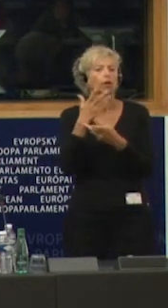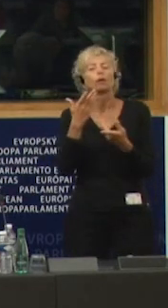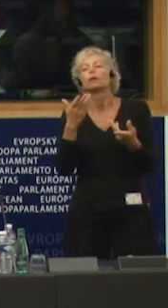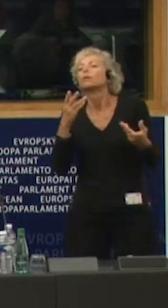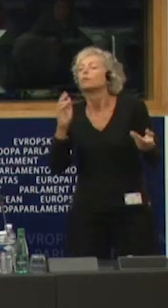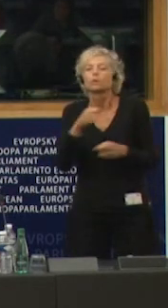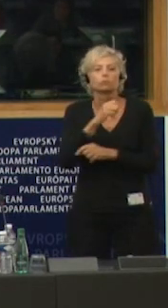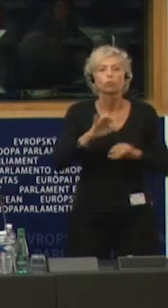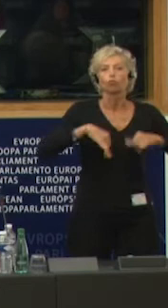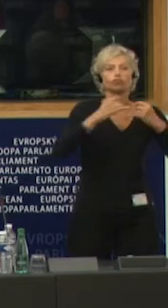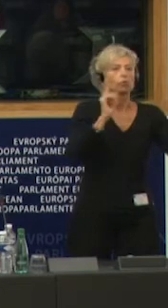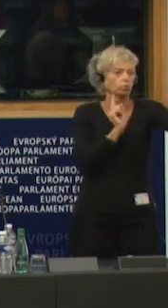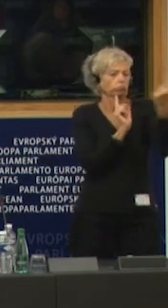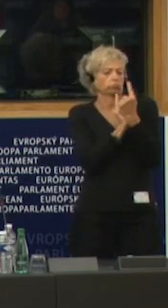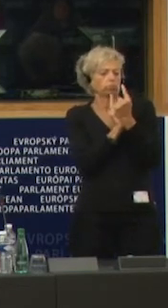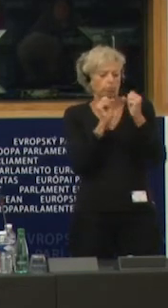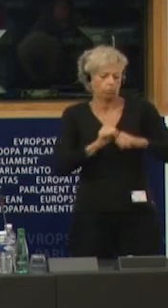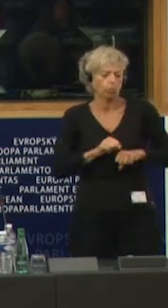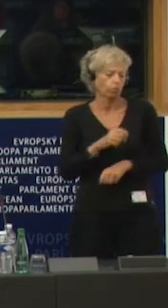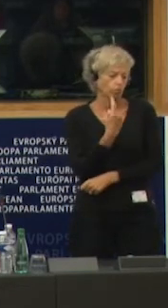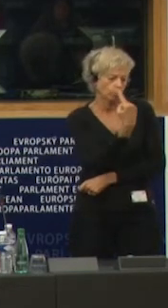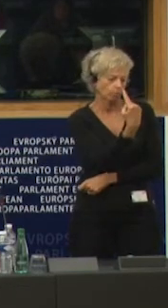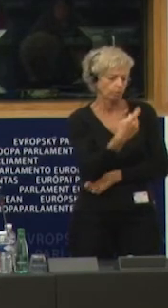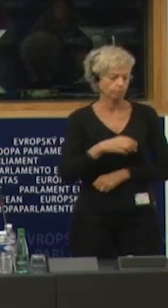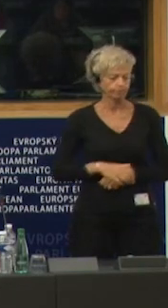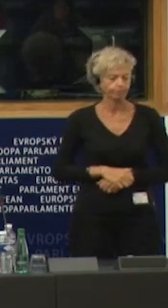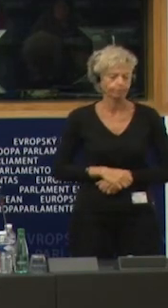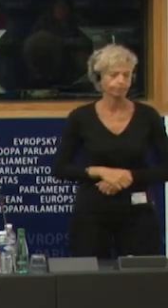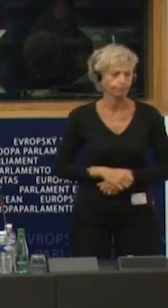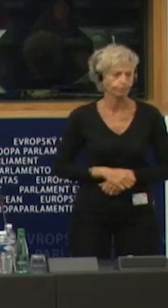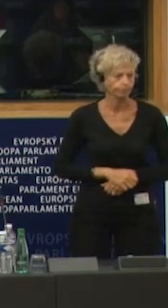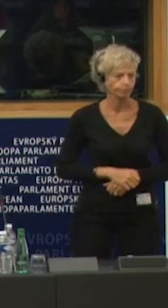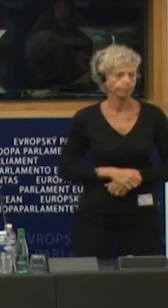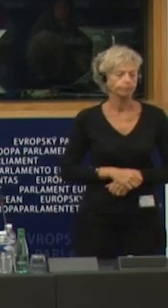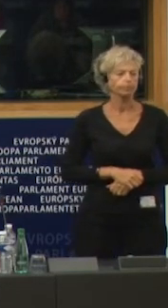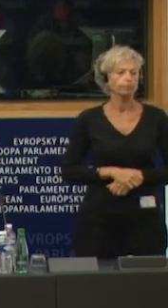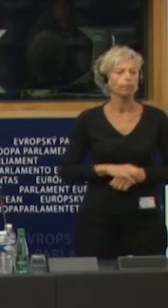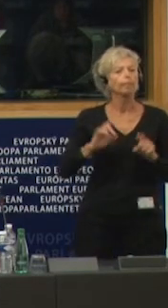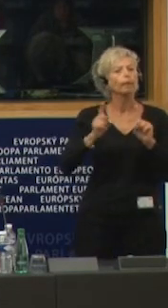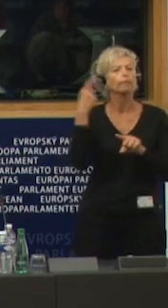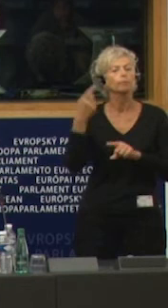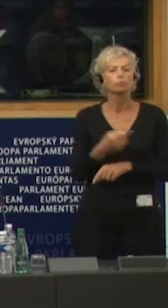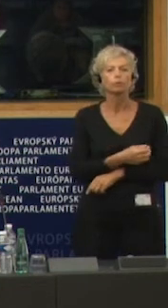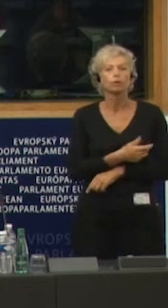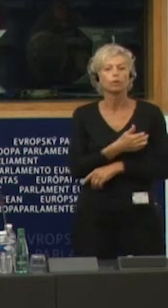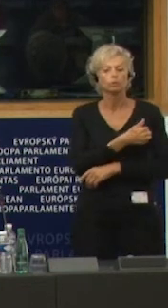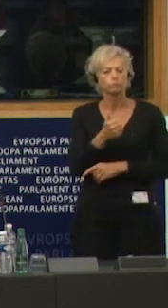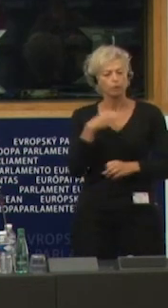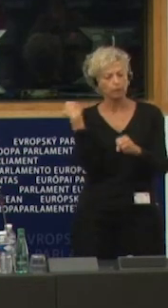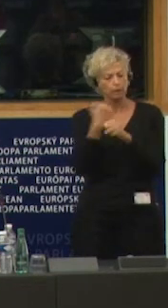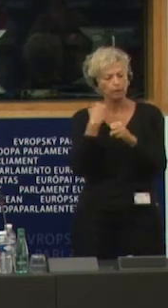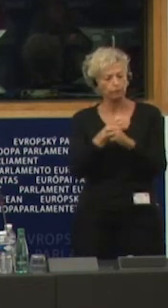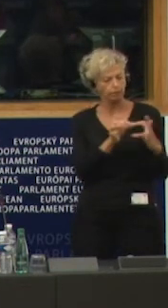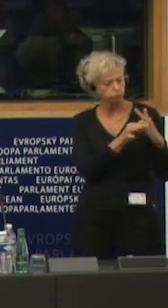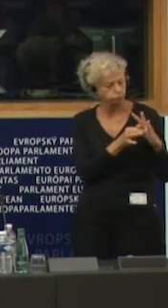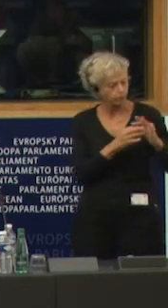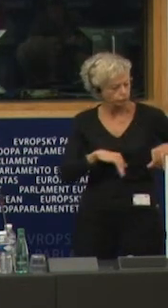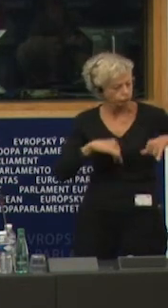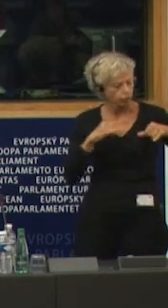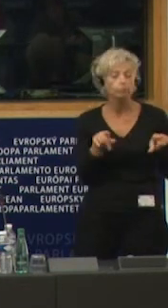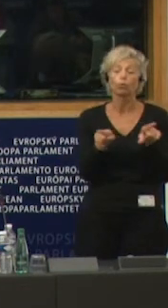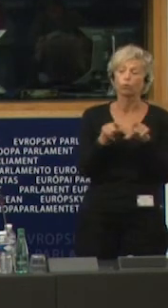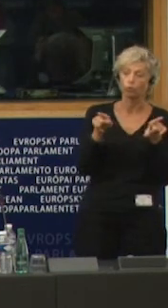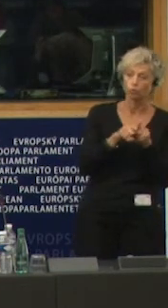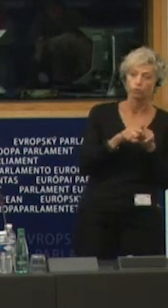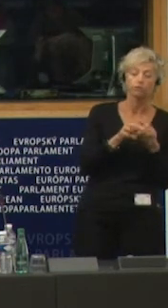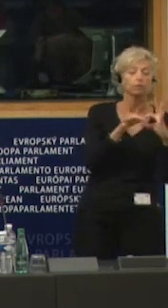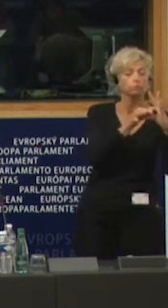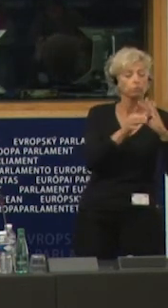Stage 3 very intensive support. As part of a case management scheme. And the young people who go through this part of the scheme